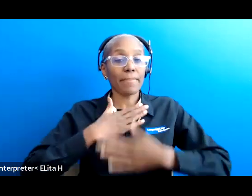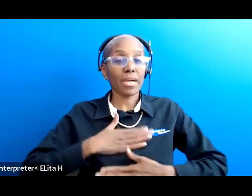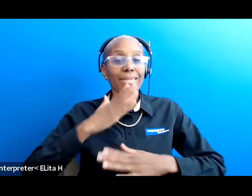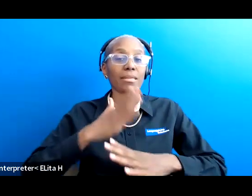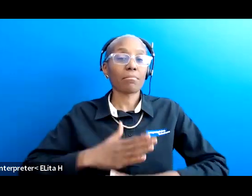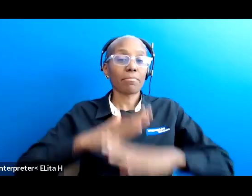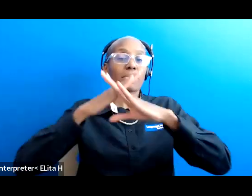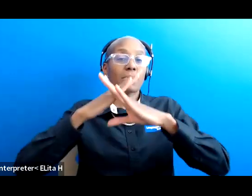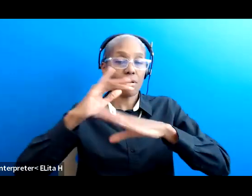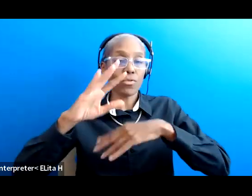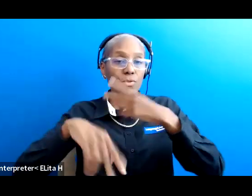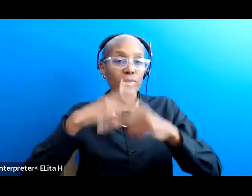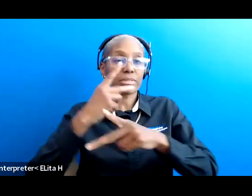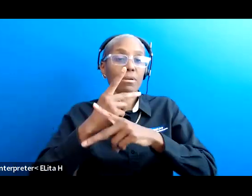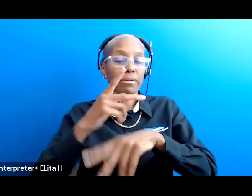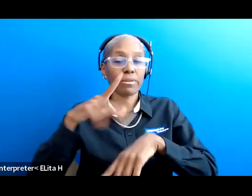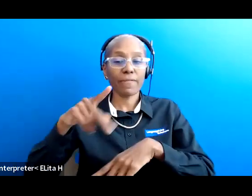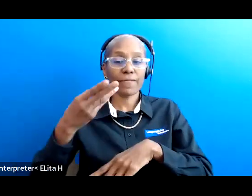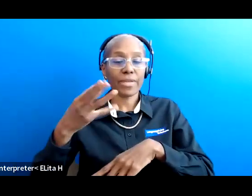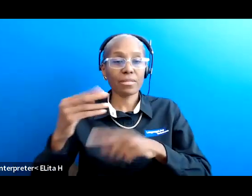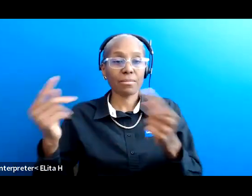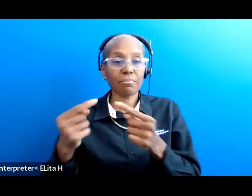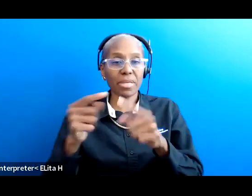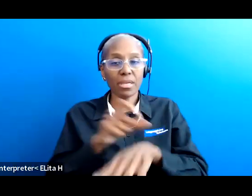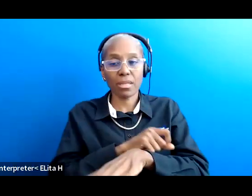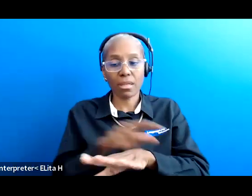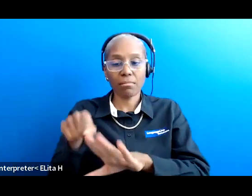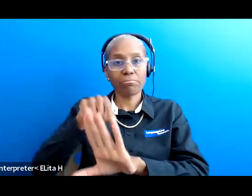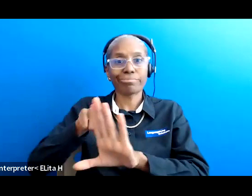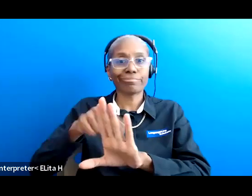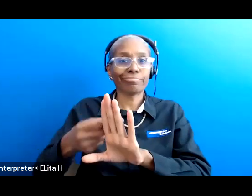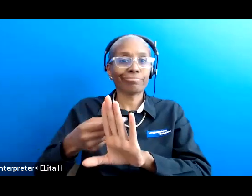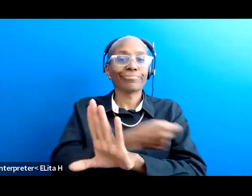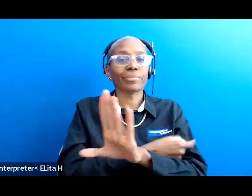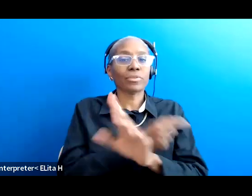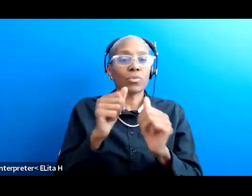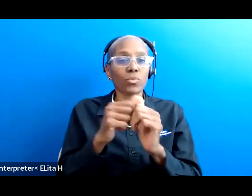those kind of phantom pain kind of things that go with the amputations.